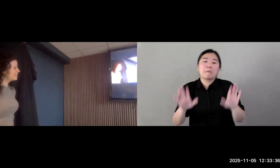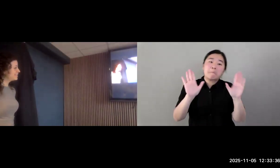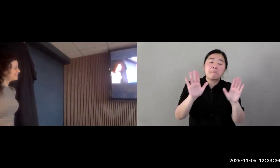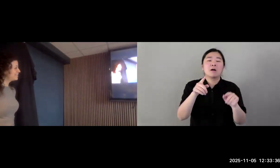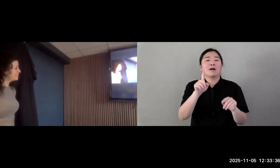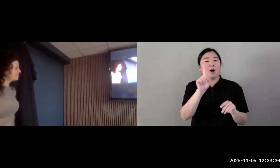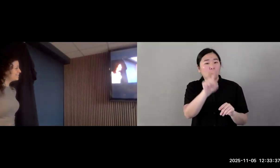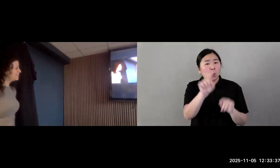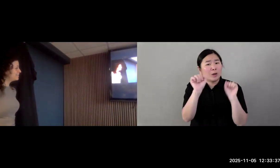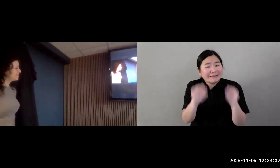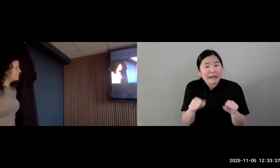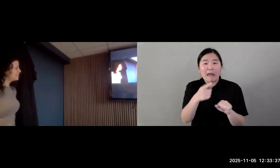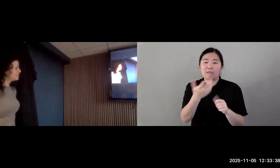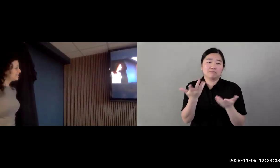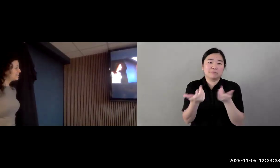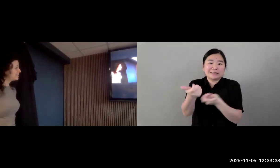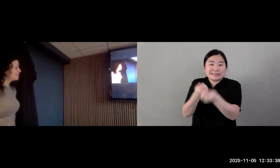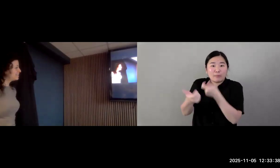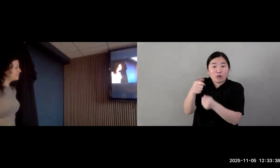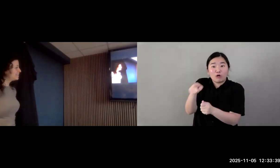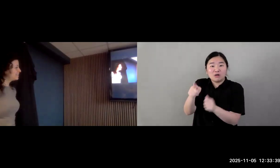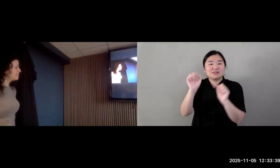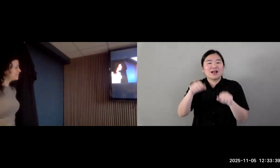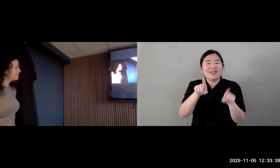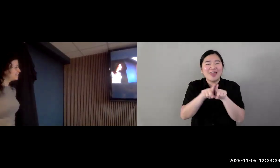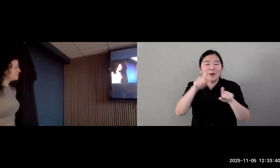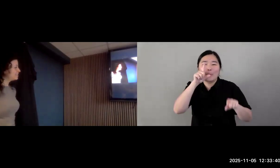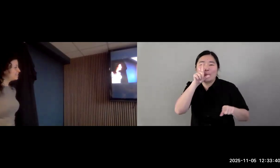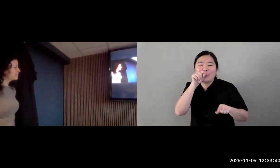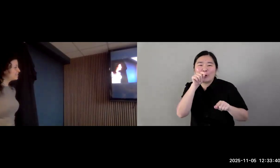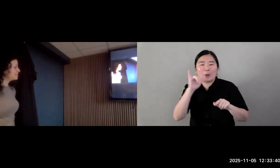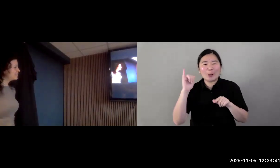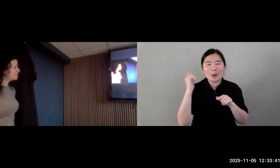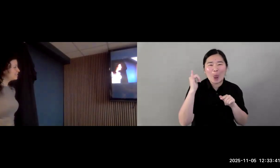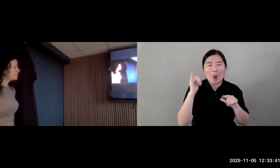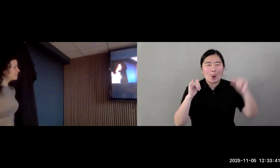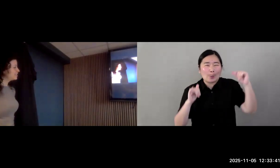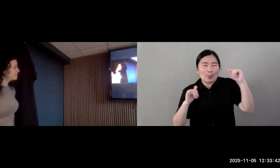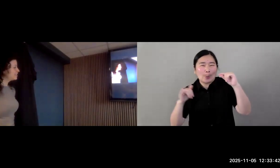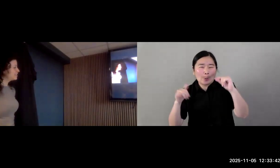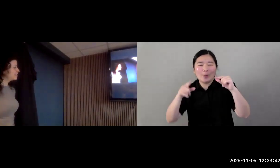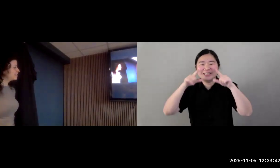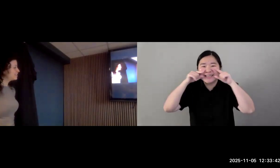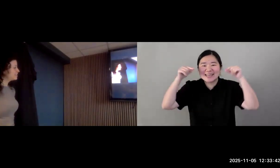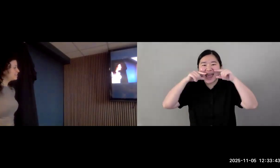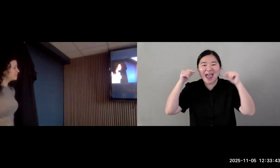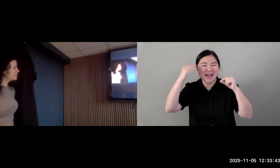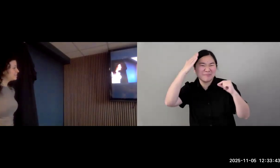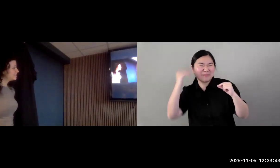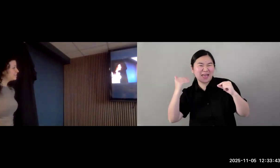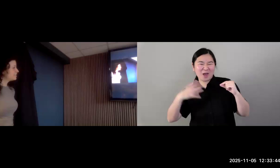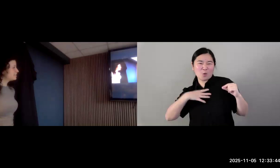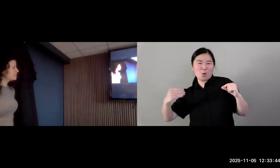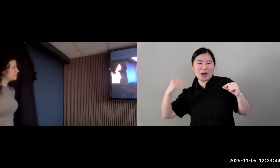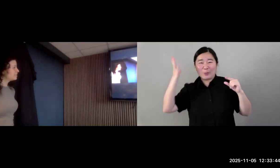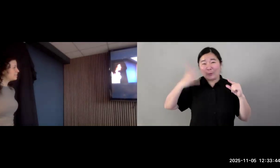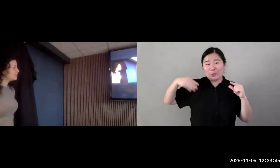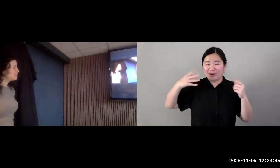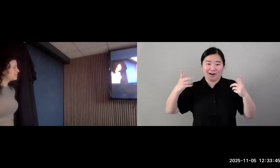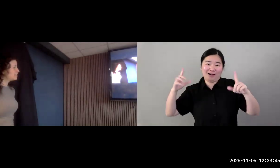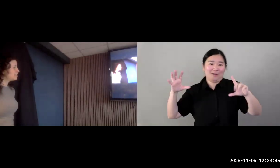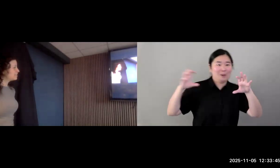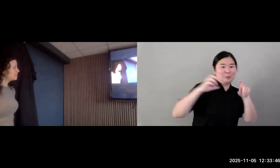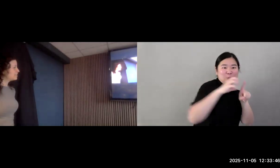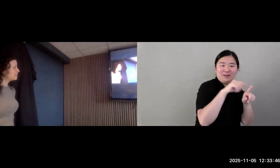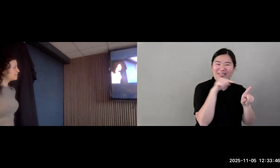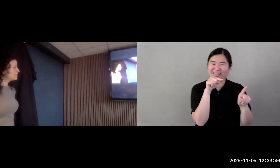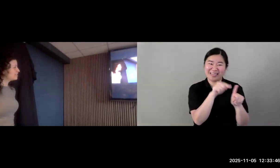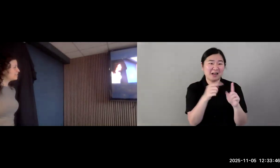We haven't finished our analysis yet, so we're not in our study isn't included, but just from my initial analysis, we also observe in South African Sign Language.